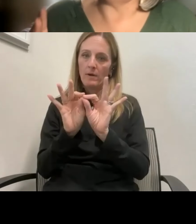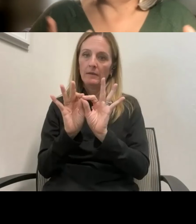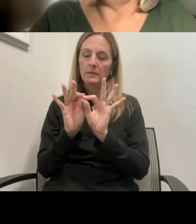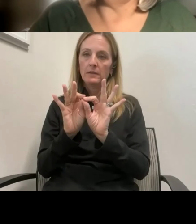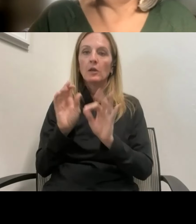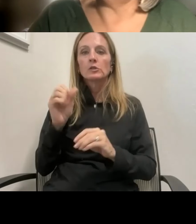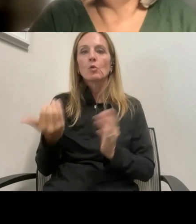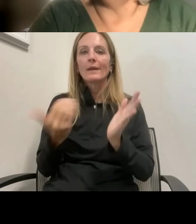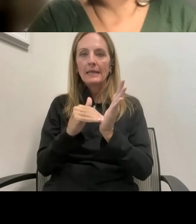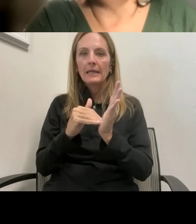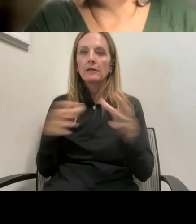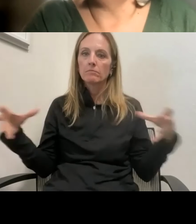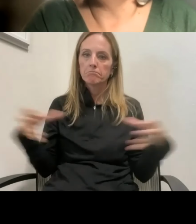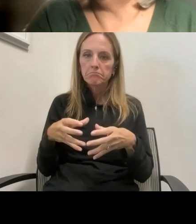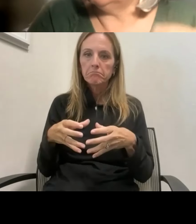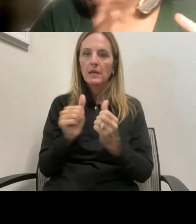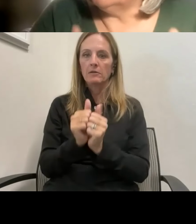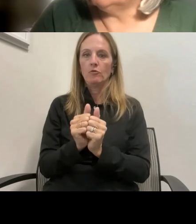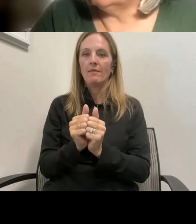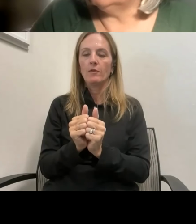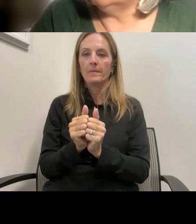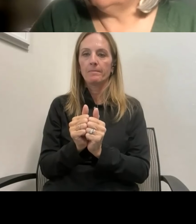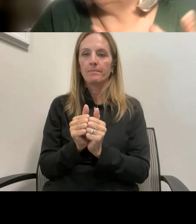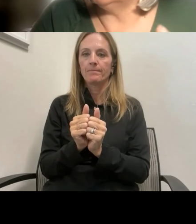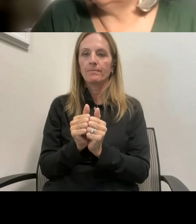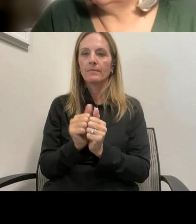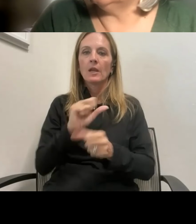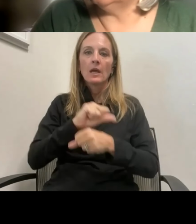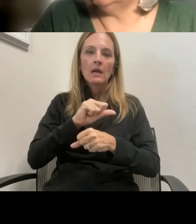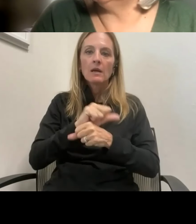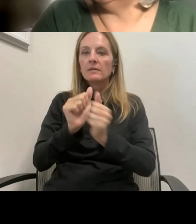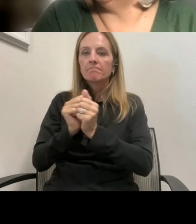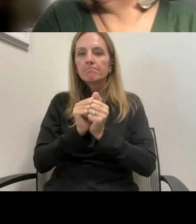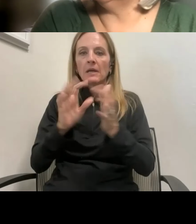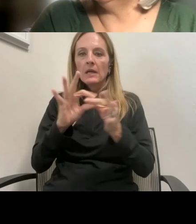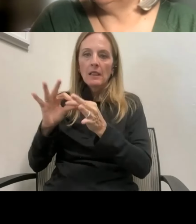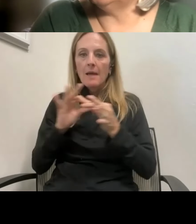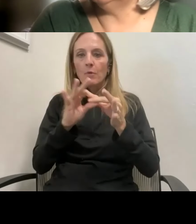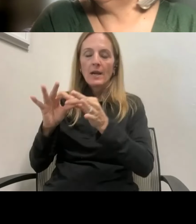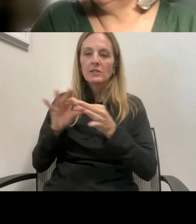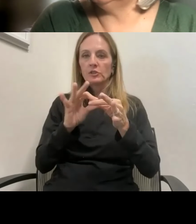together, the collaboration, the working together, is another important feature.